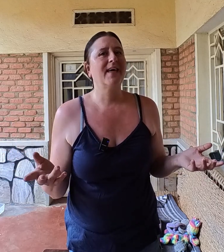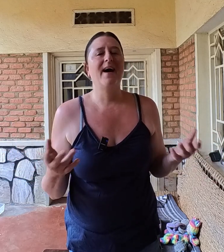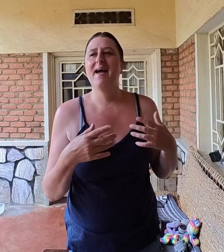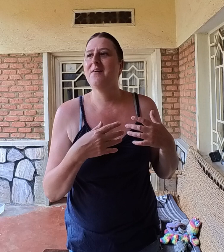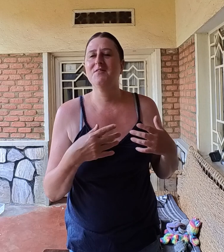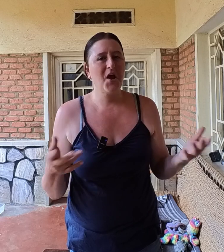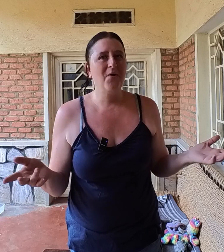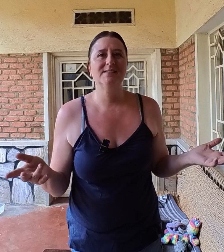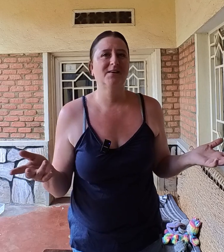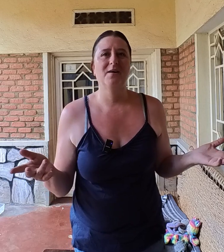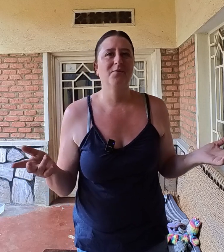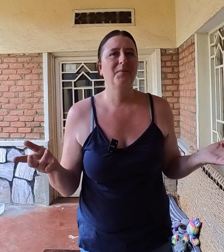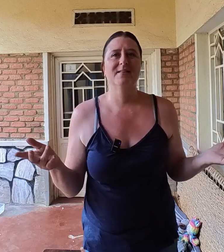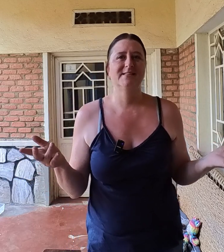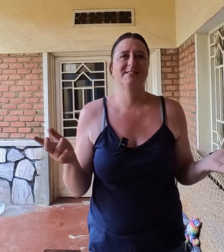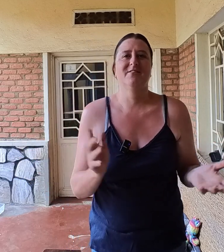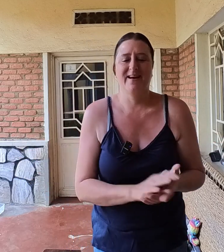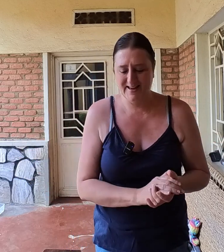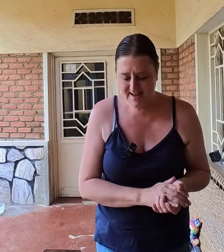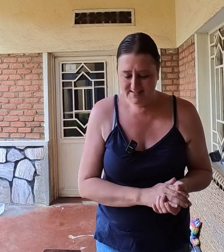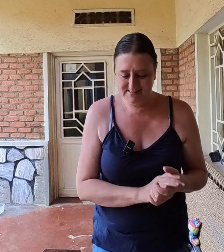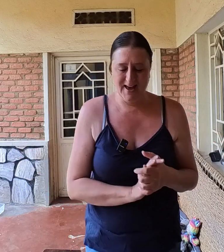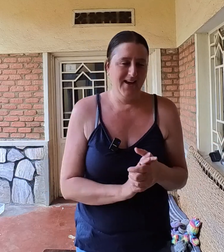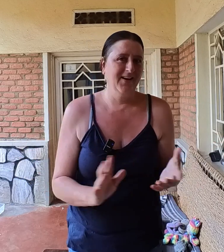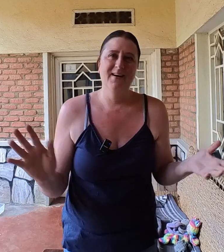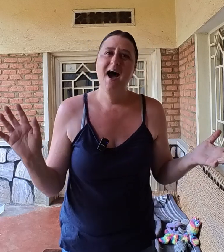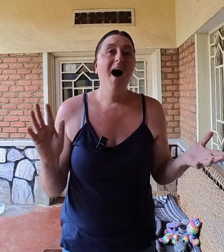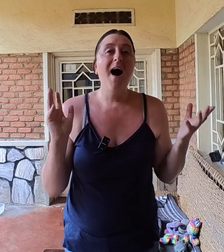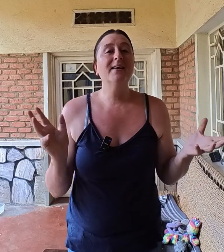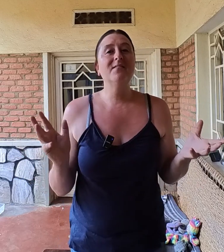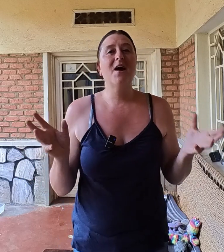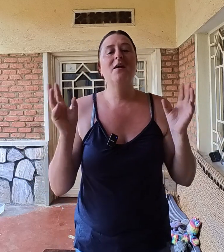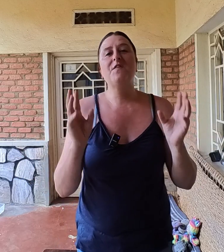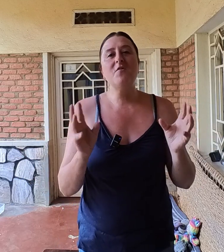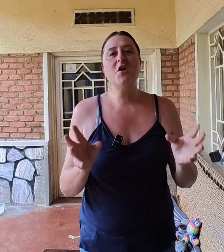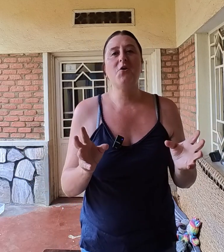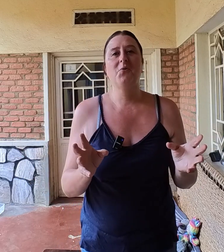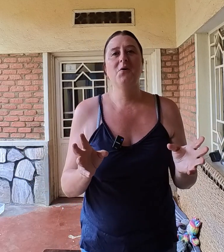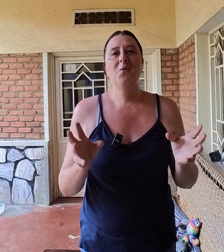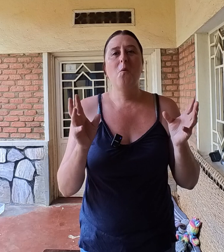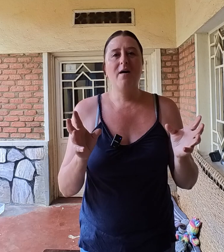heard that. I have no idea why that would be in the dictionary.' So, I don't know. If you know